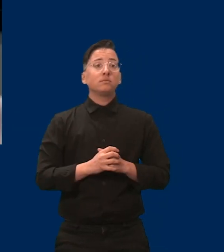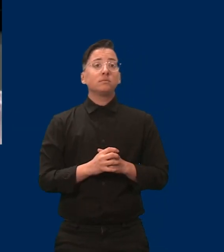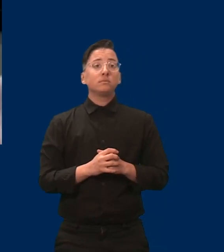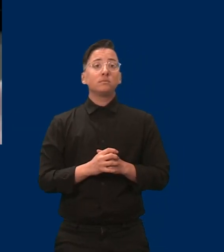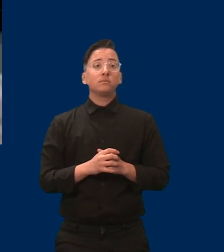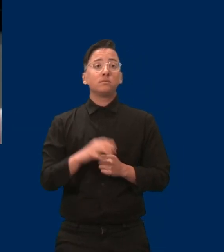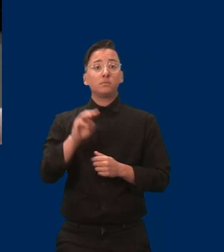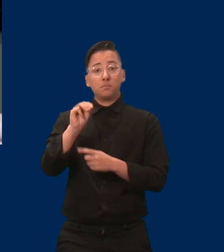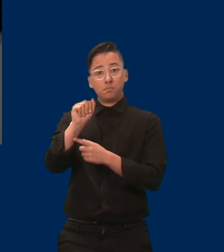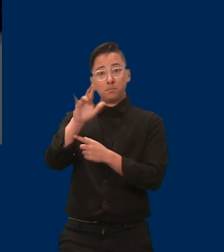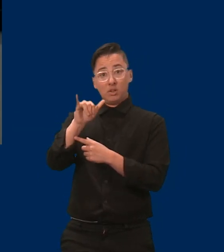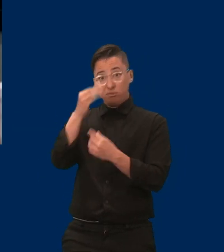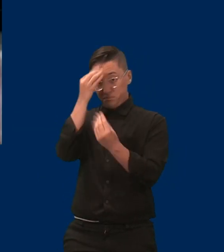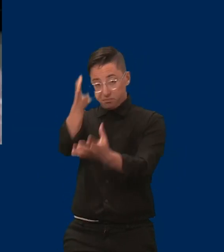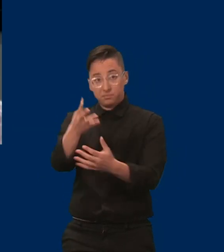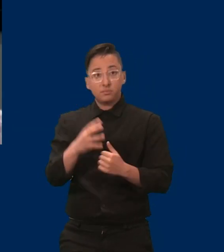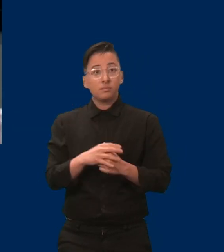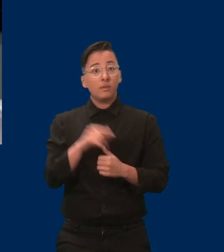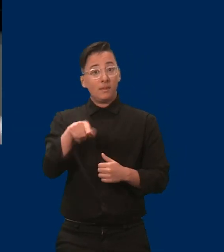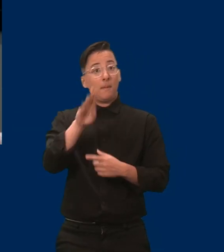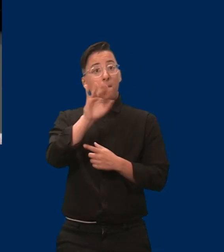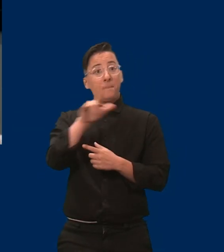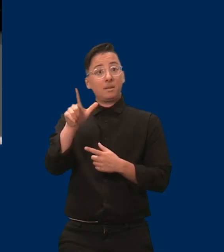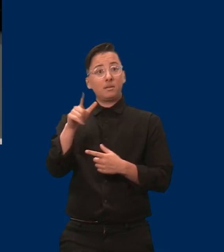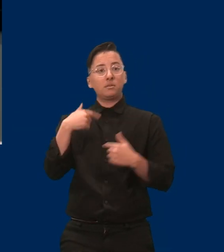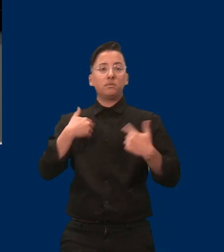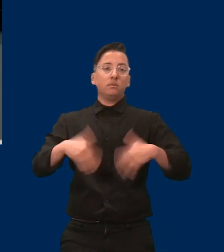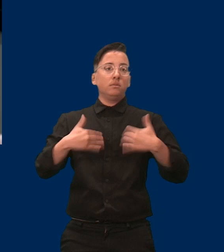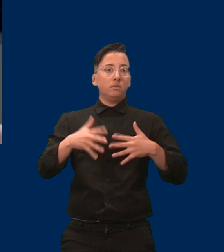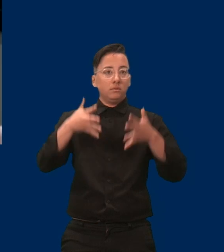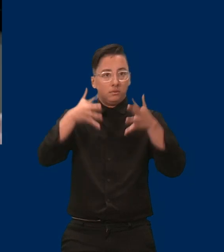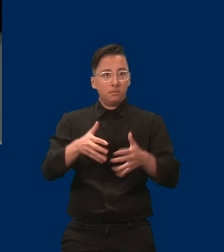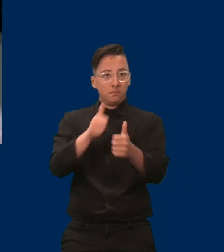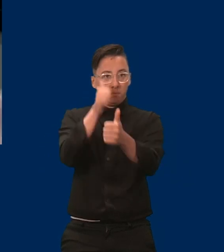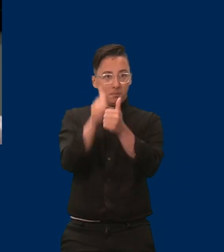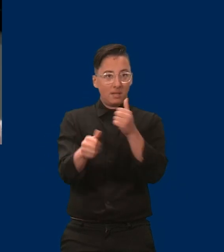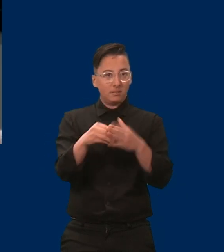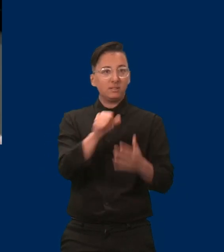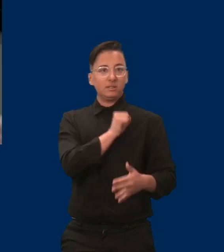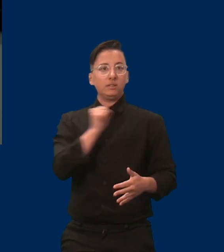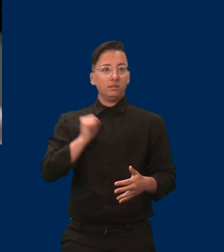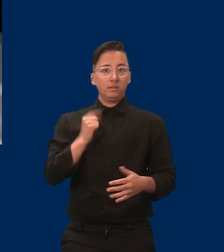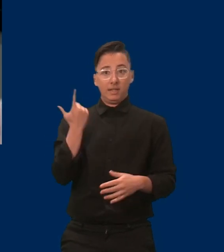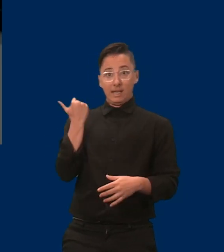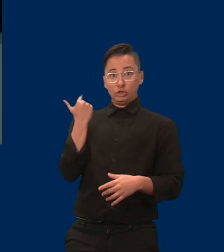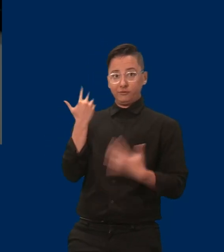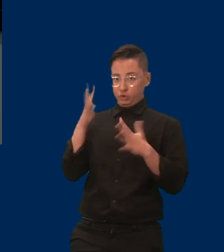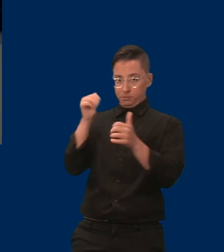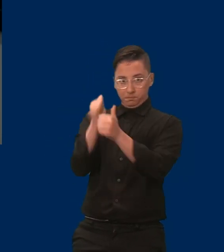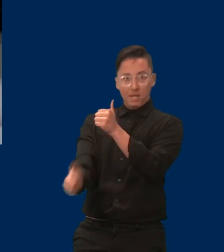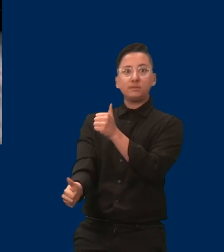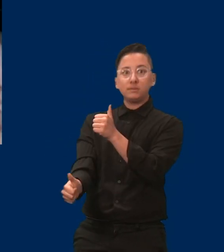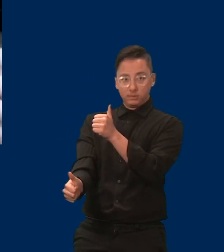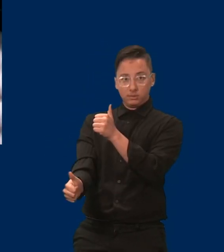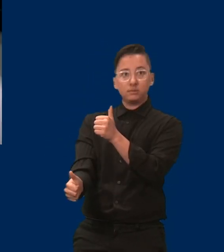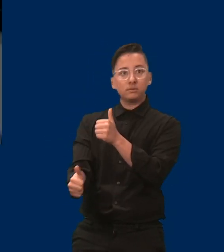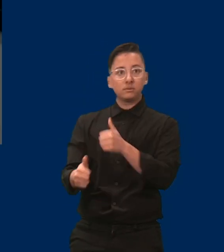that we had passed overwhelmingly in the Senate last year, that would have stabilized some of the long term care industries, I believe,